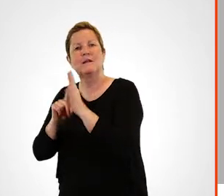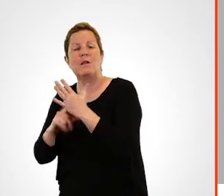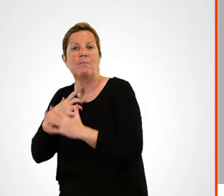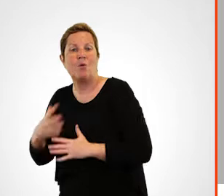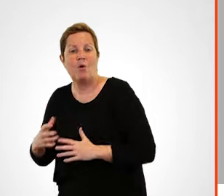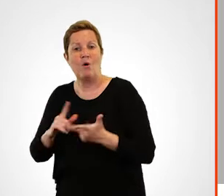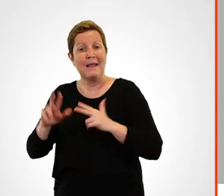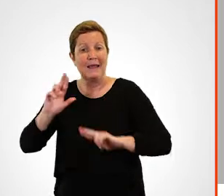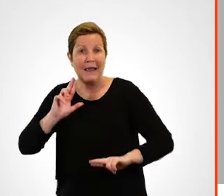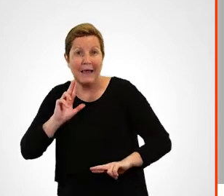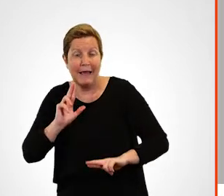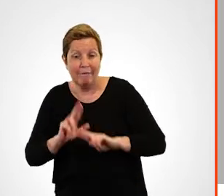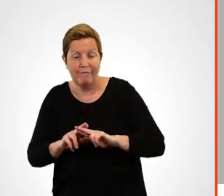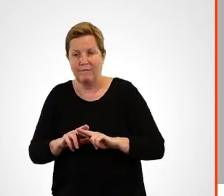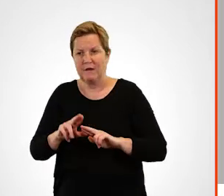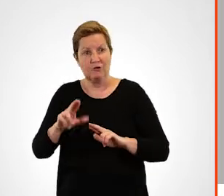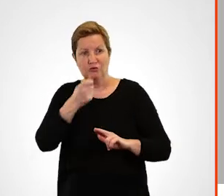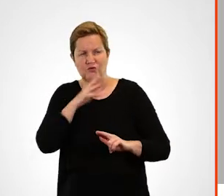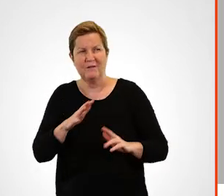If the child can't access what is being said to them,